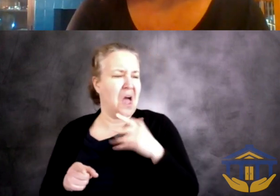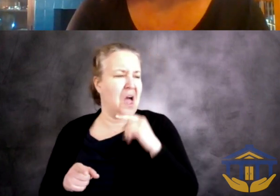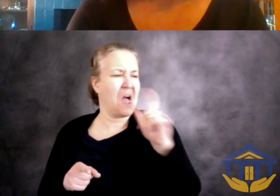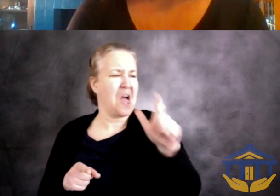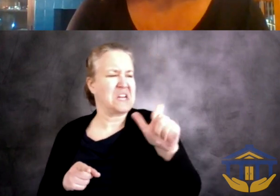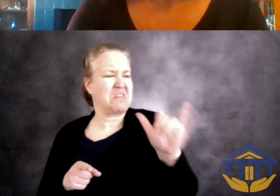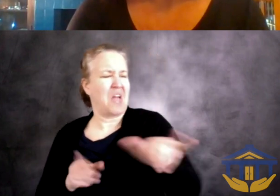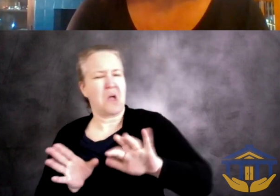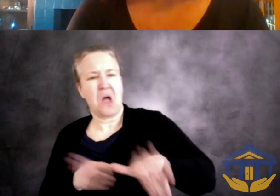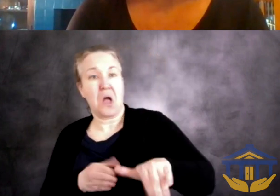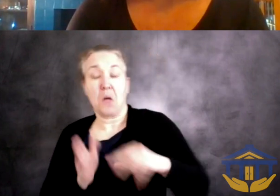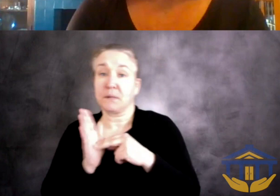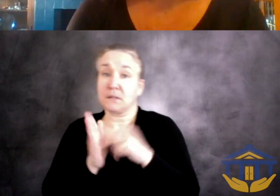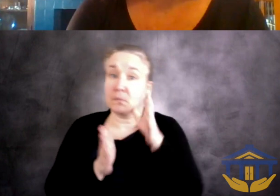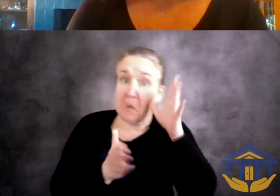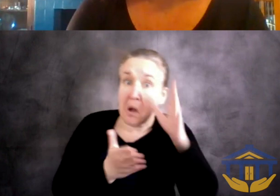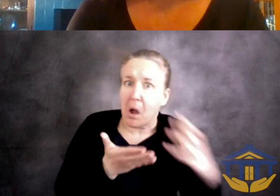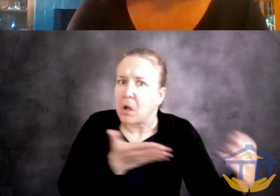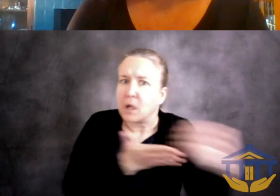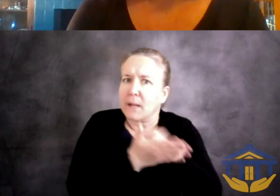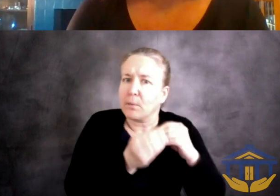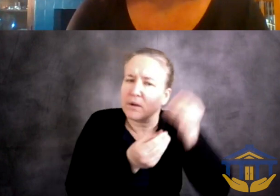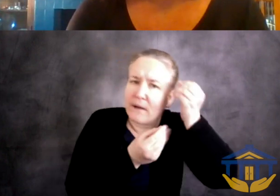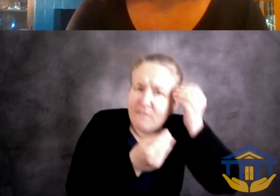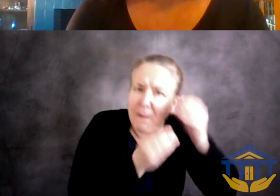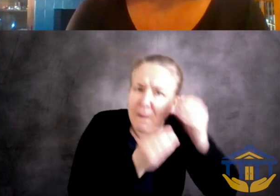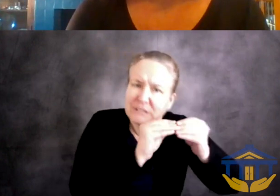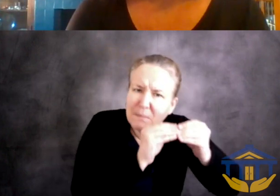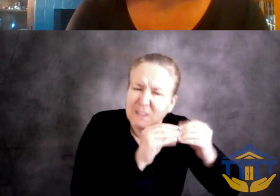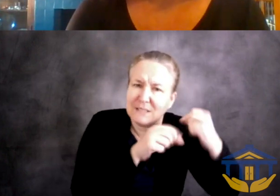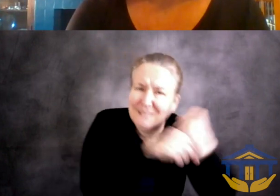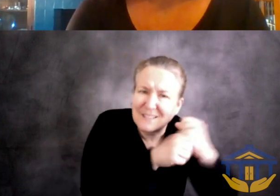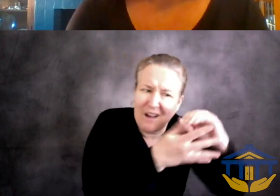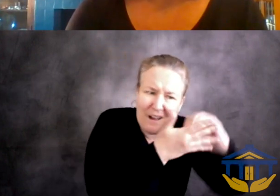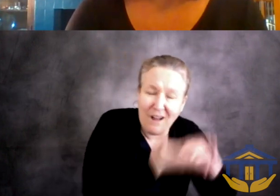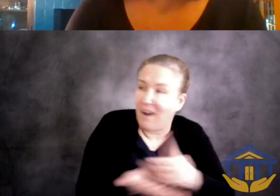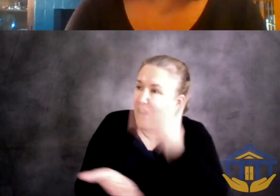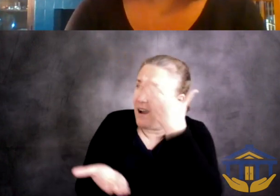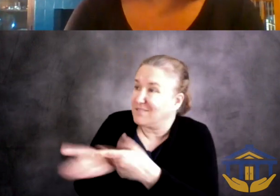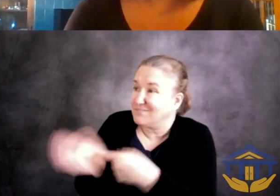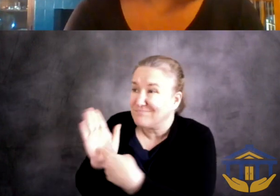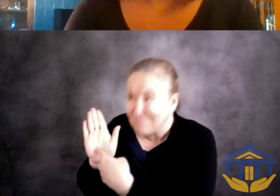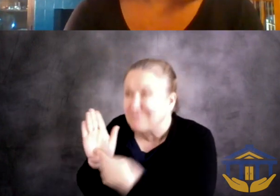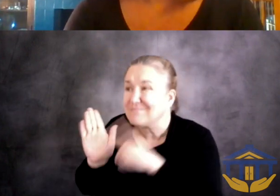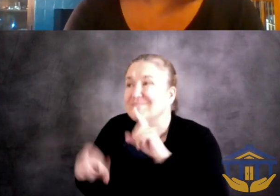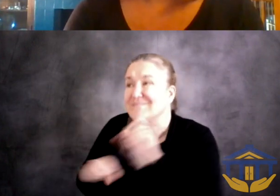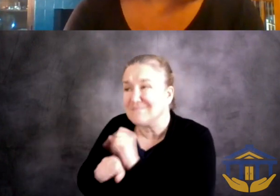can gather information or data that shows that it is needed and that it can be done. And so I think